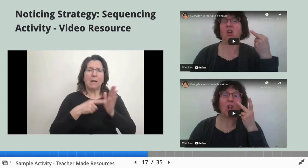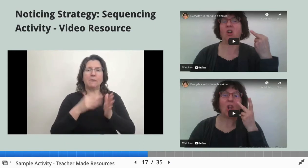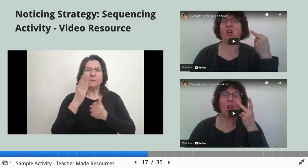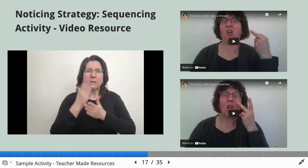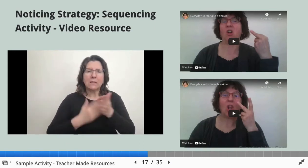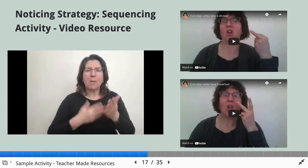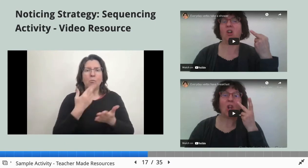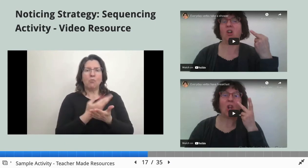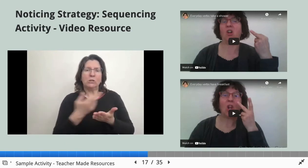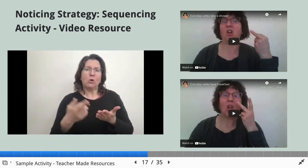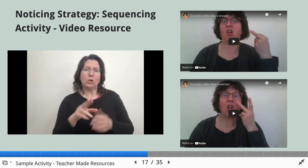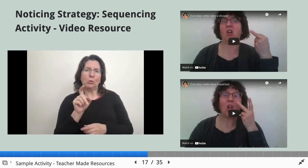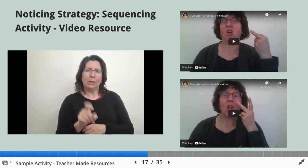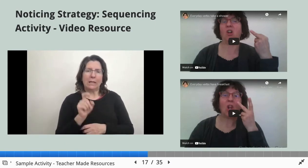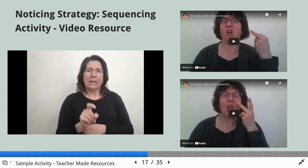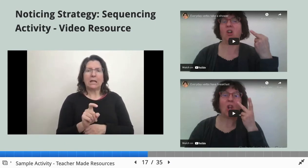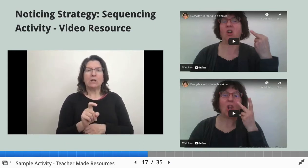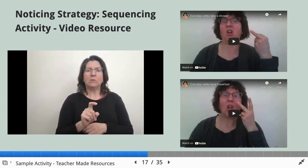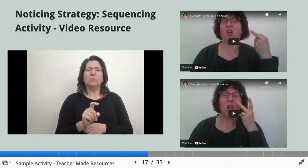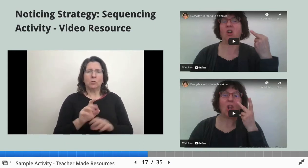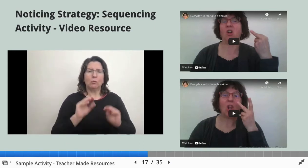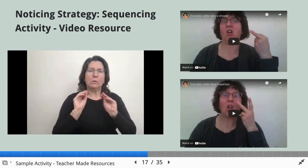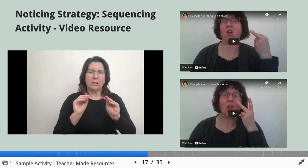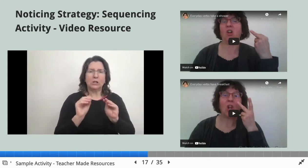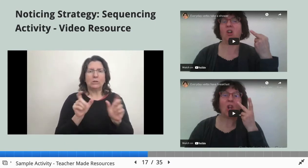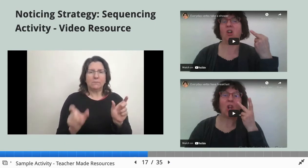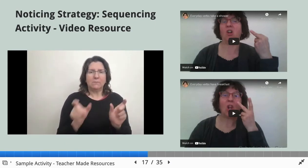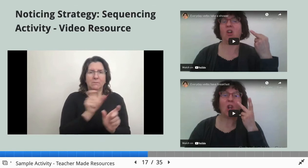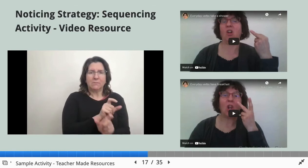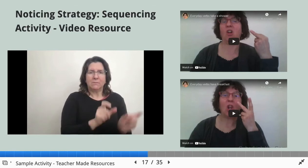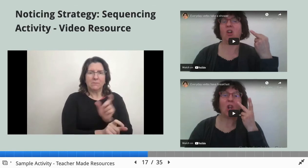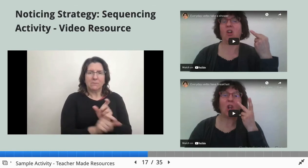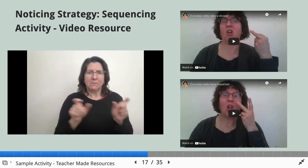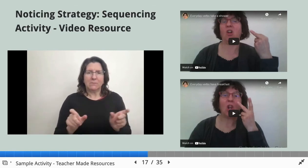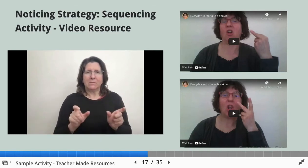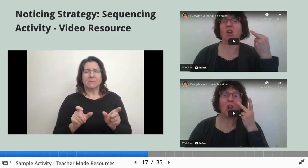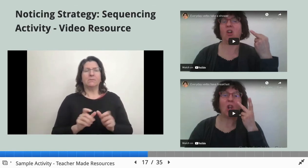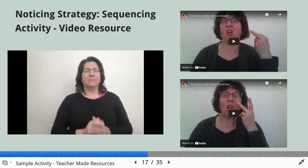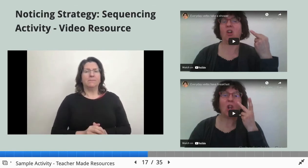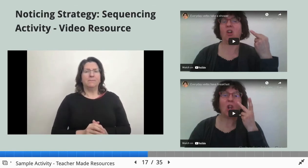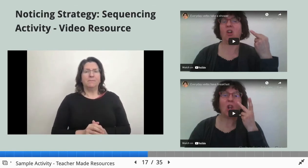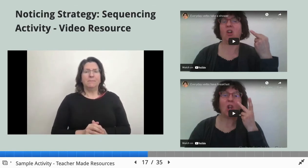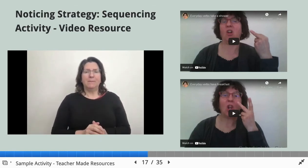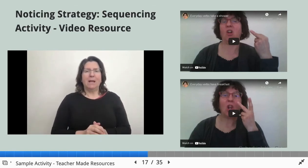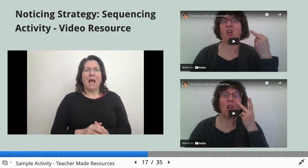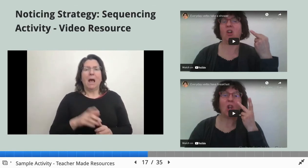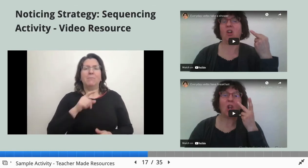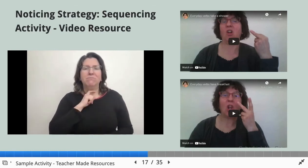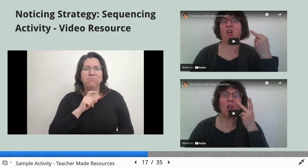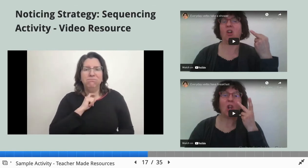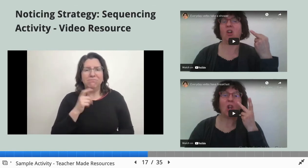Now I want to show some resources that you can use to teach sequencing.